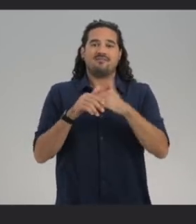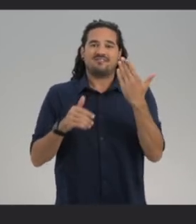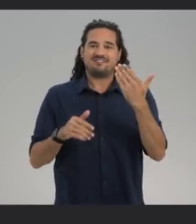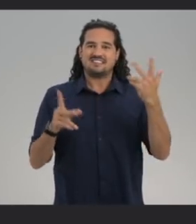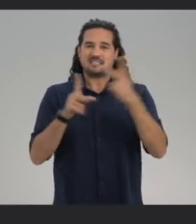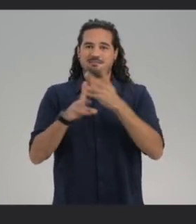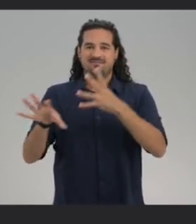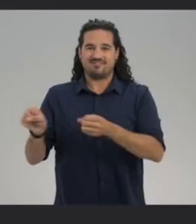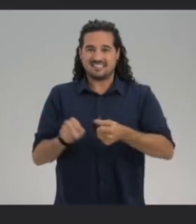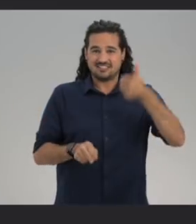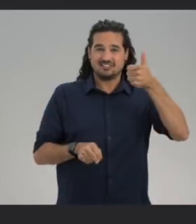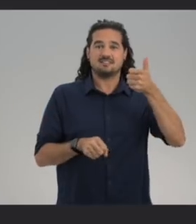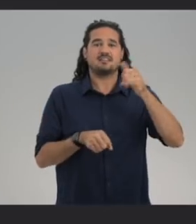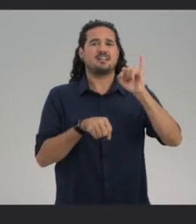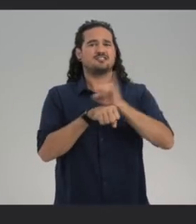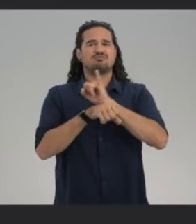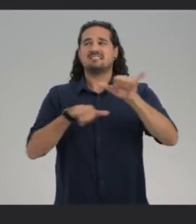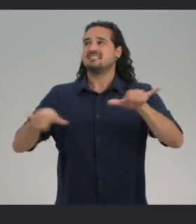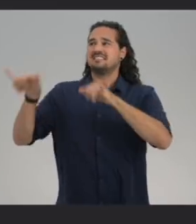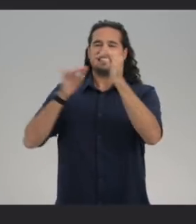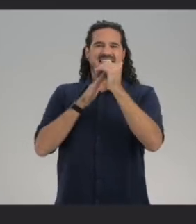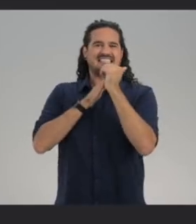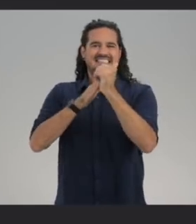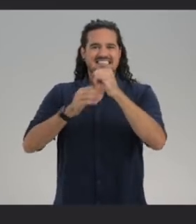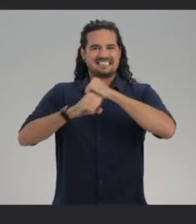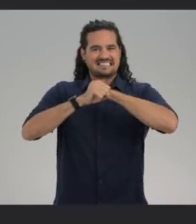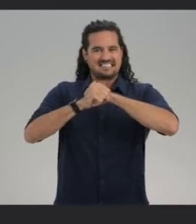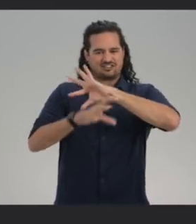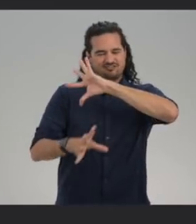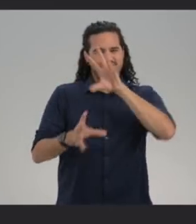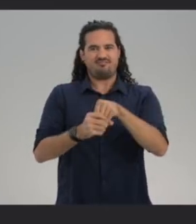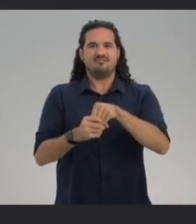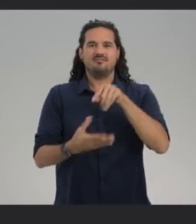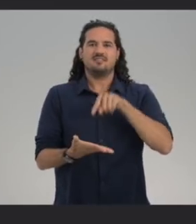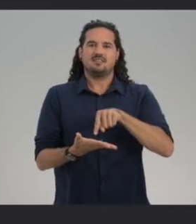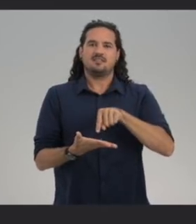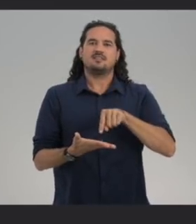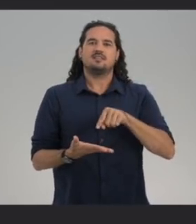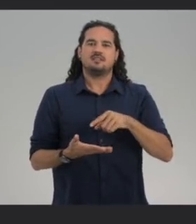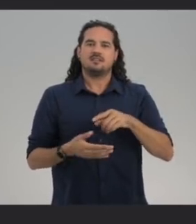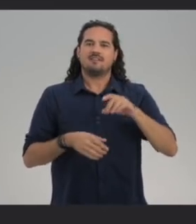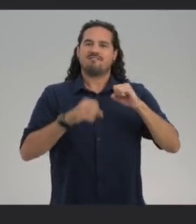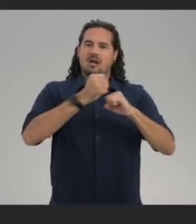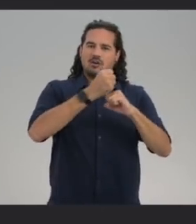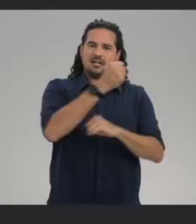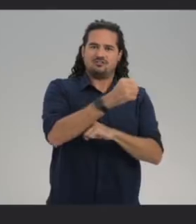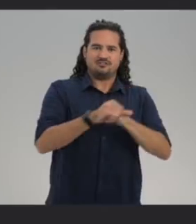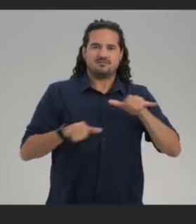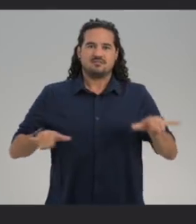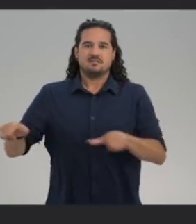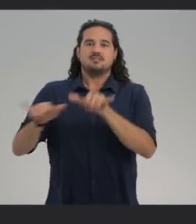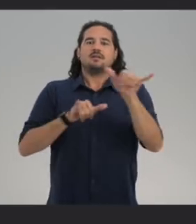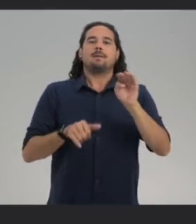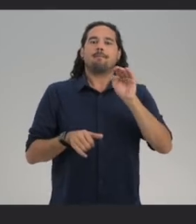and industry-leading security to the Mac. And by building upon a common architecture, these new Macs can now tap into the world's largest